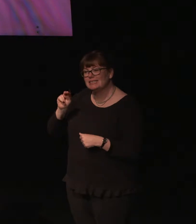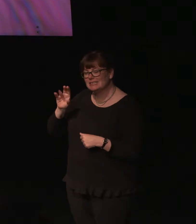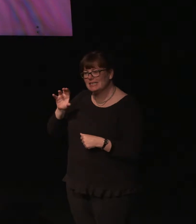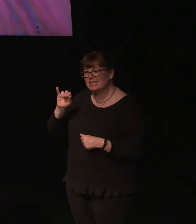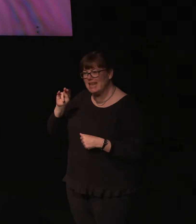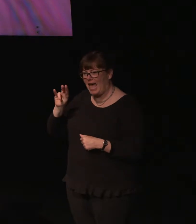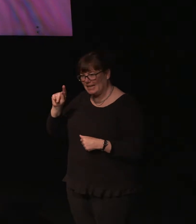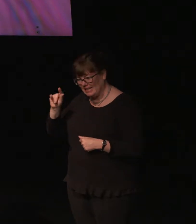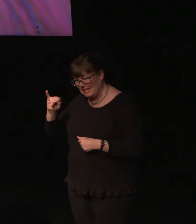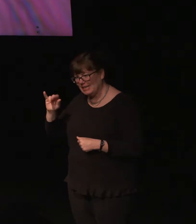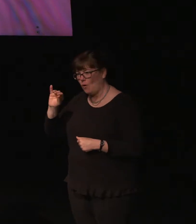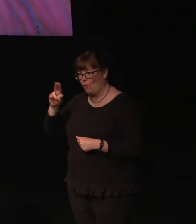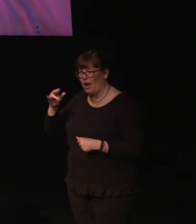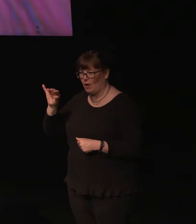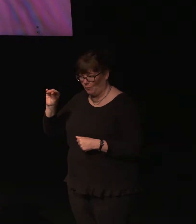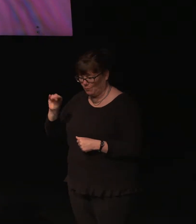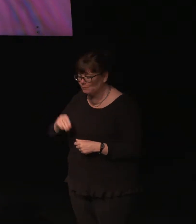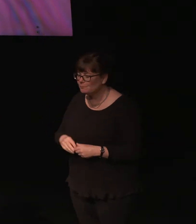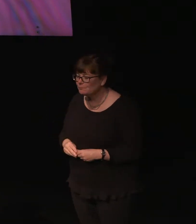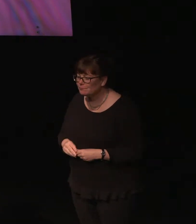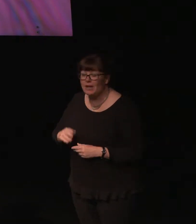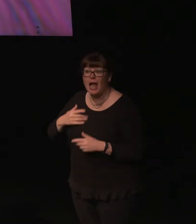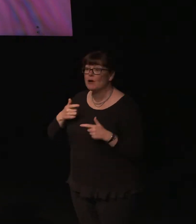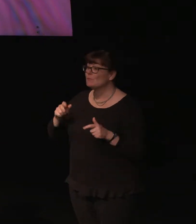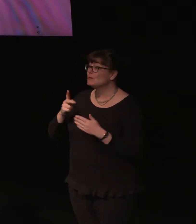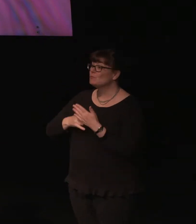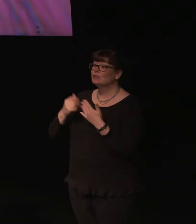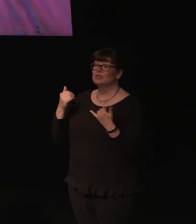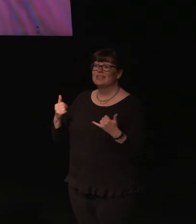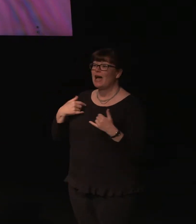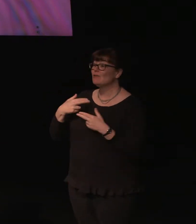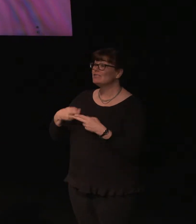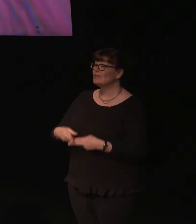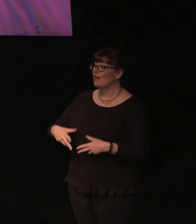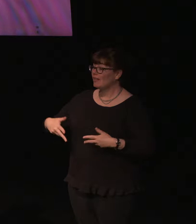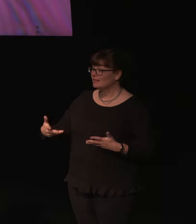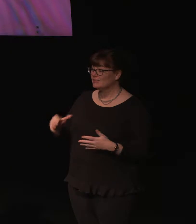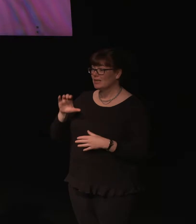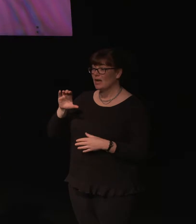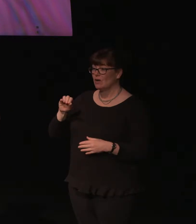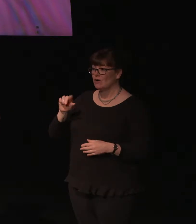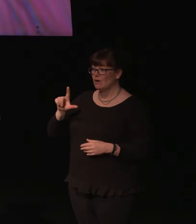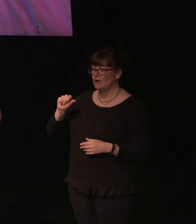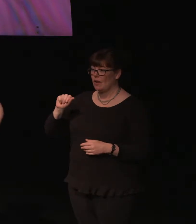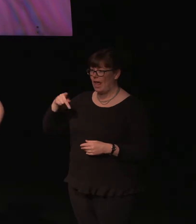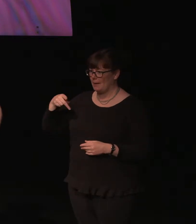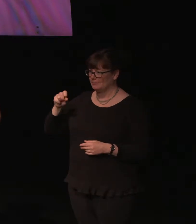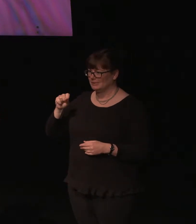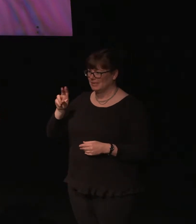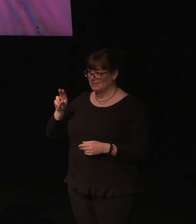So the thing is that our big project right now is called Collapsus and it is a puzzle game